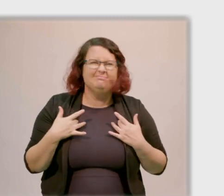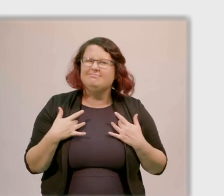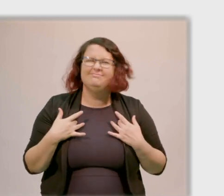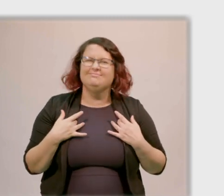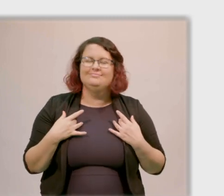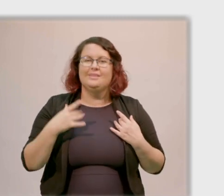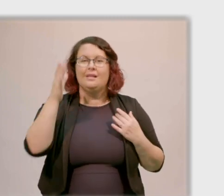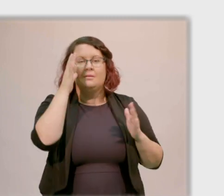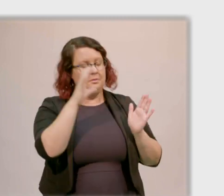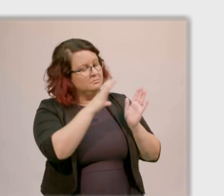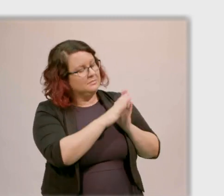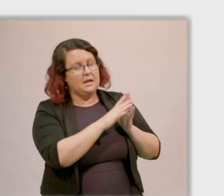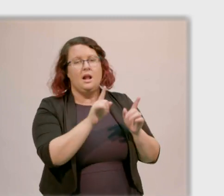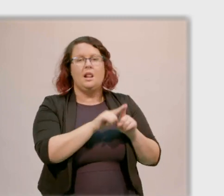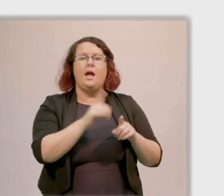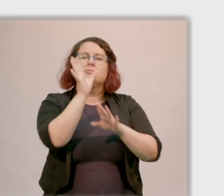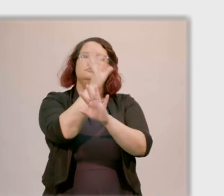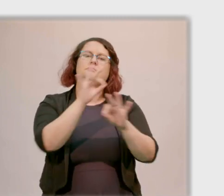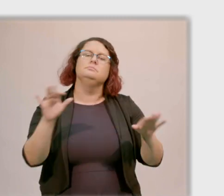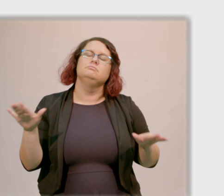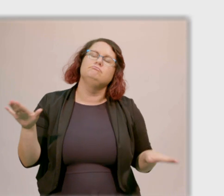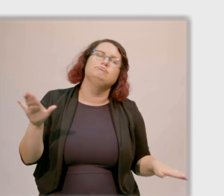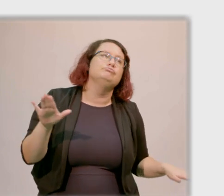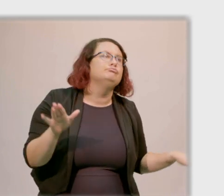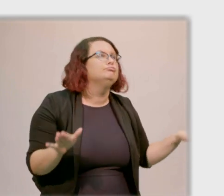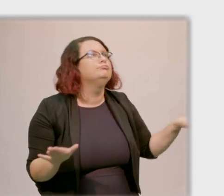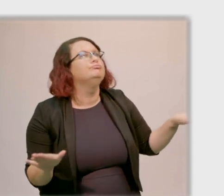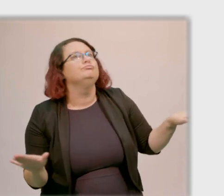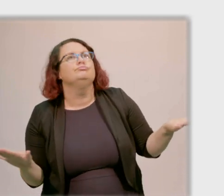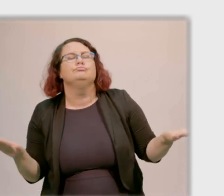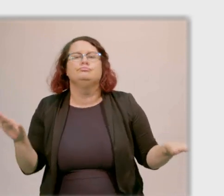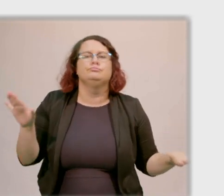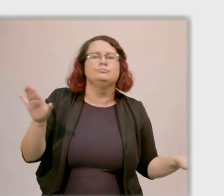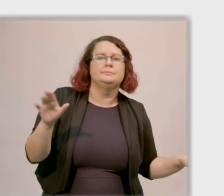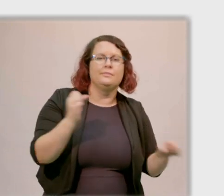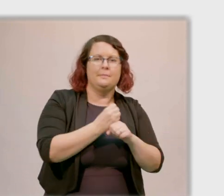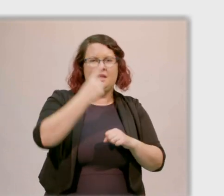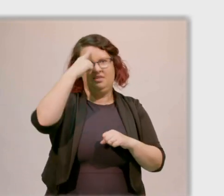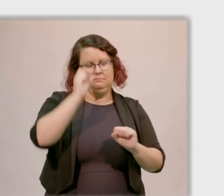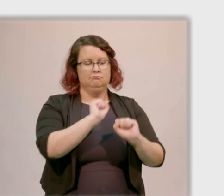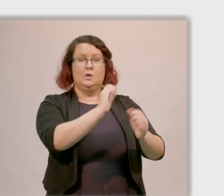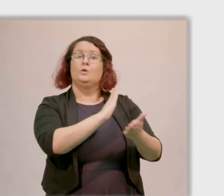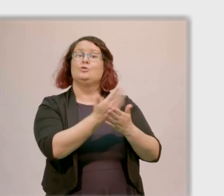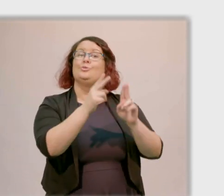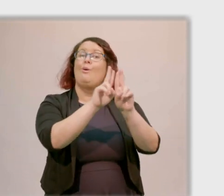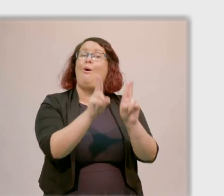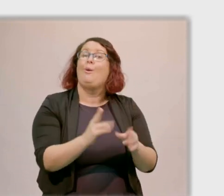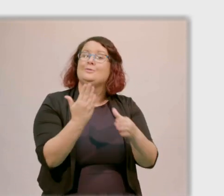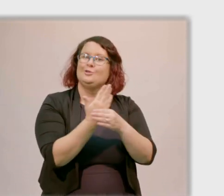This picture of the shark peacefully swimming in the ocean reinforces the idea that the ocean is the shark's natural habitat,